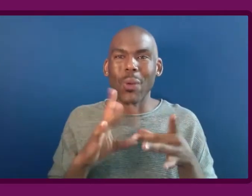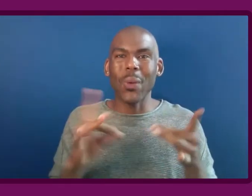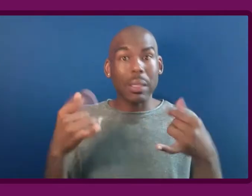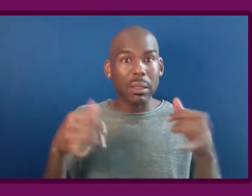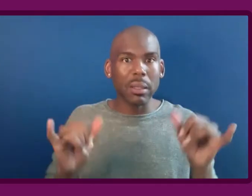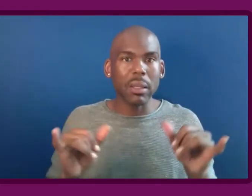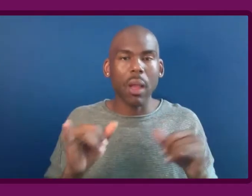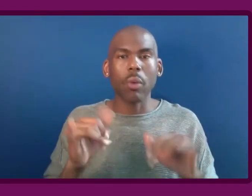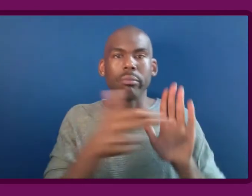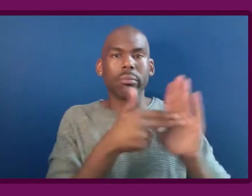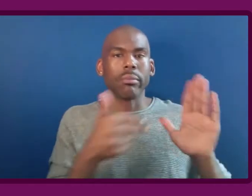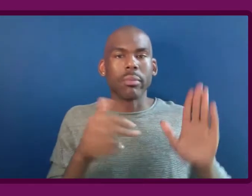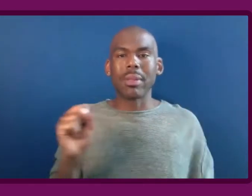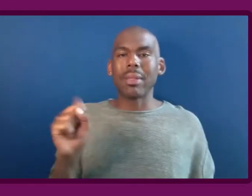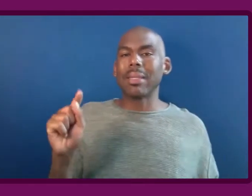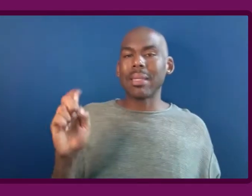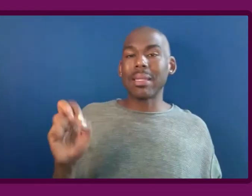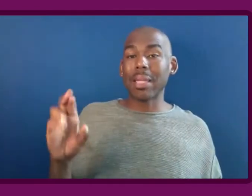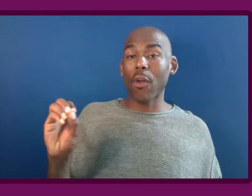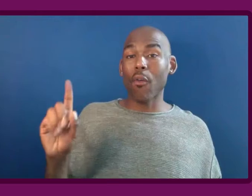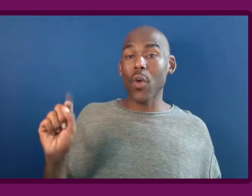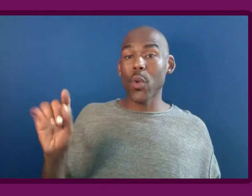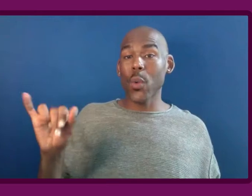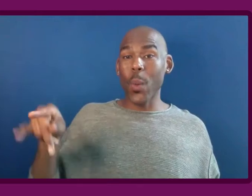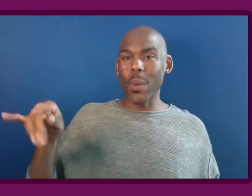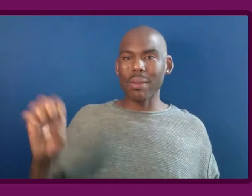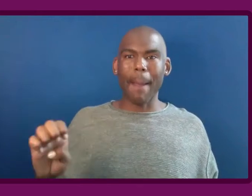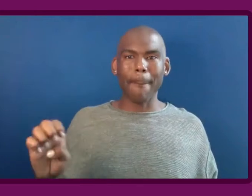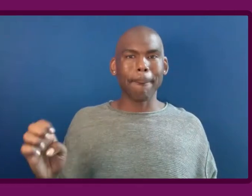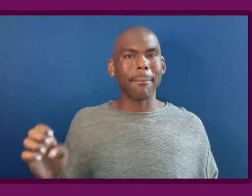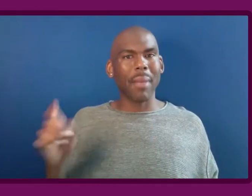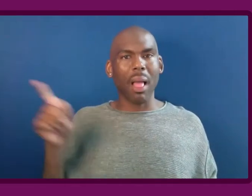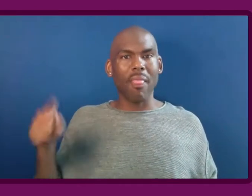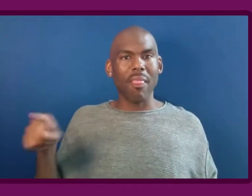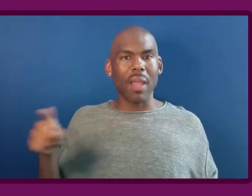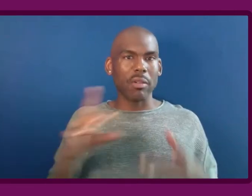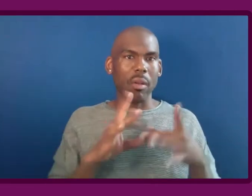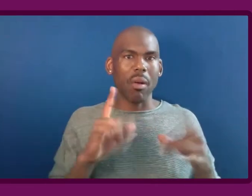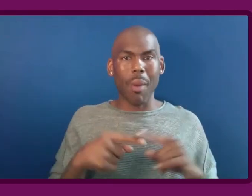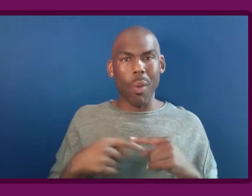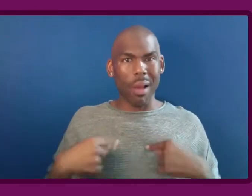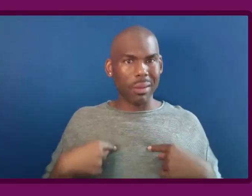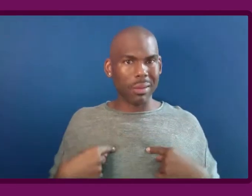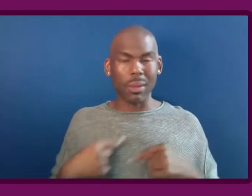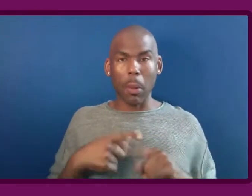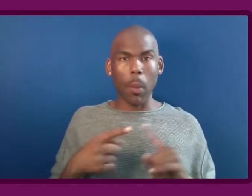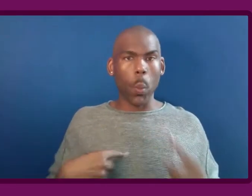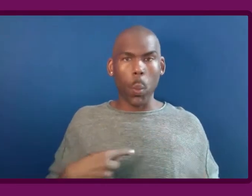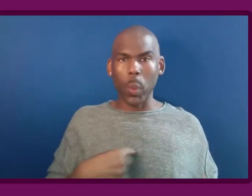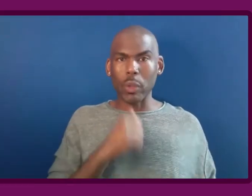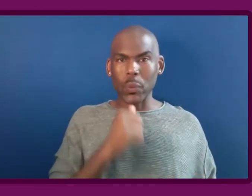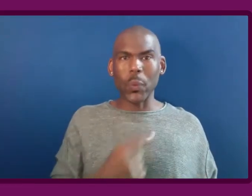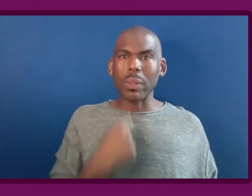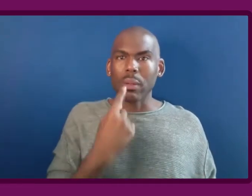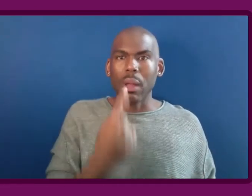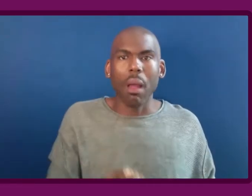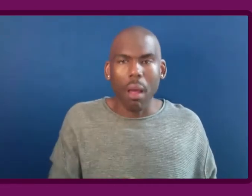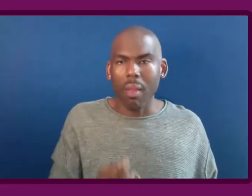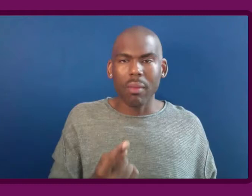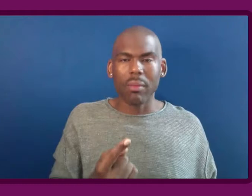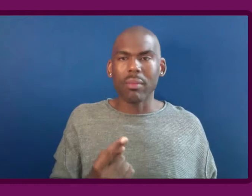talking still about all of these stereotypes that are told about us. When it comes to media,